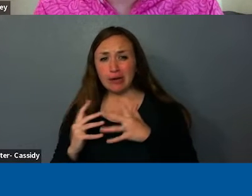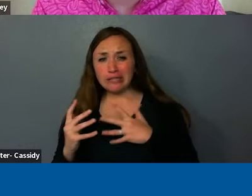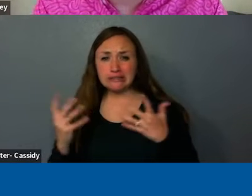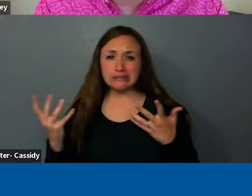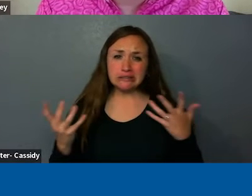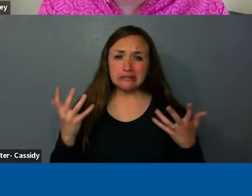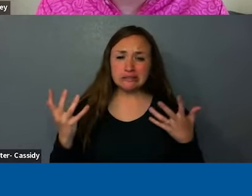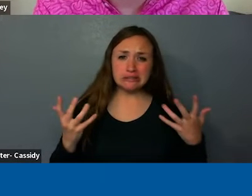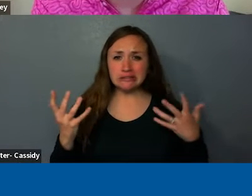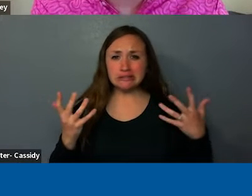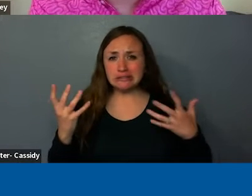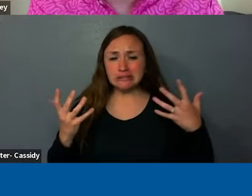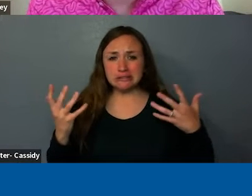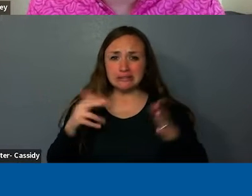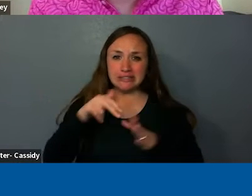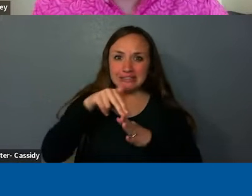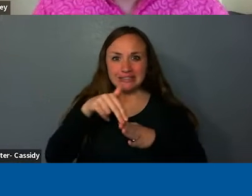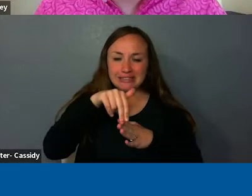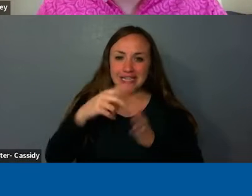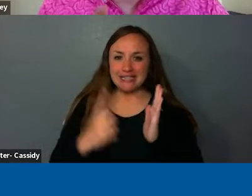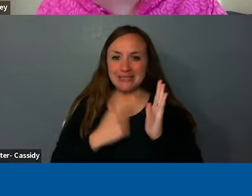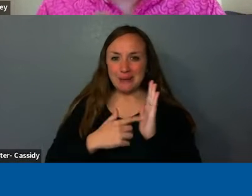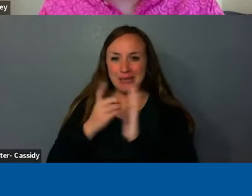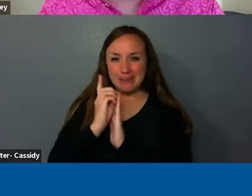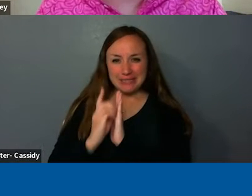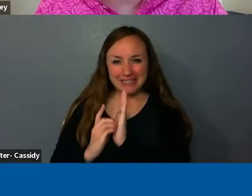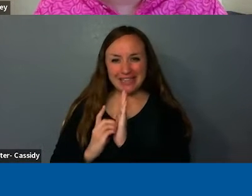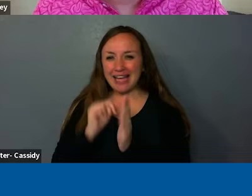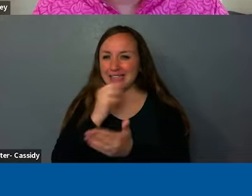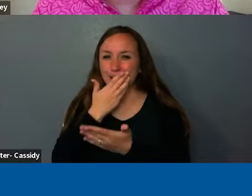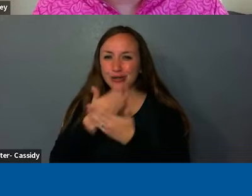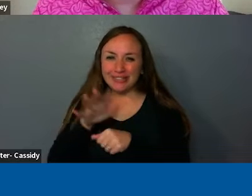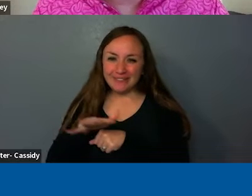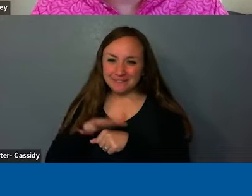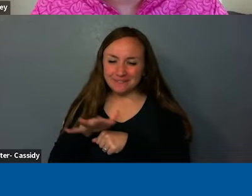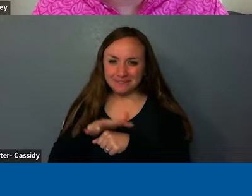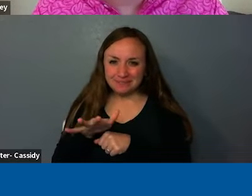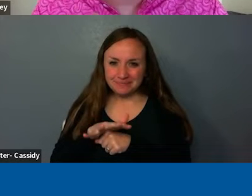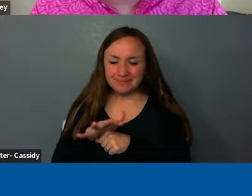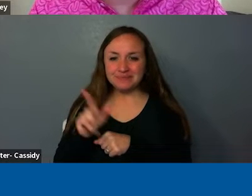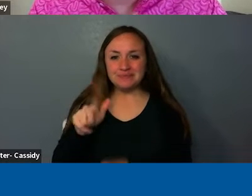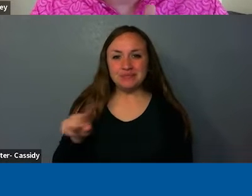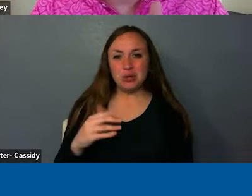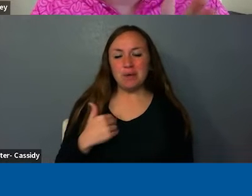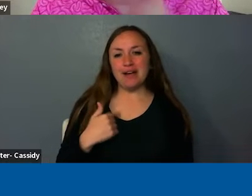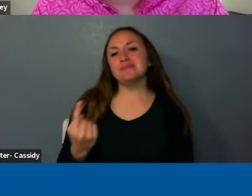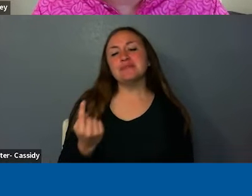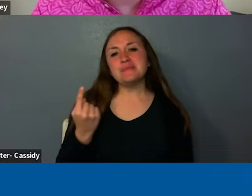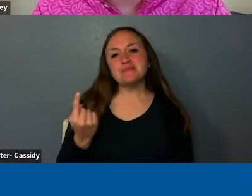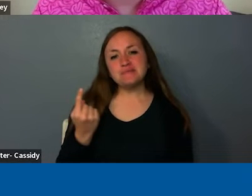where sometimes design values aren't quite good enough to hack it. You either have something where it's just too light